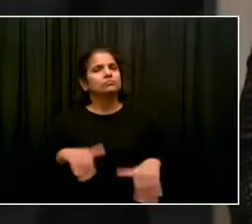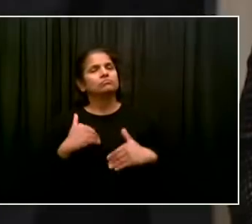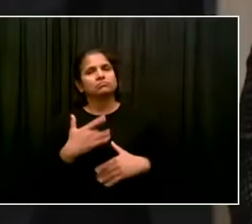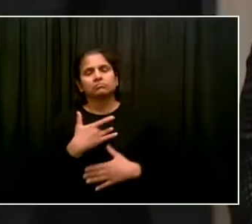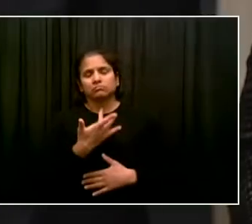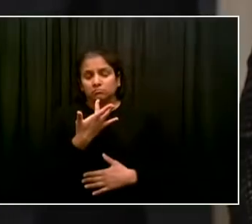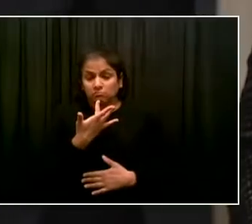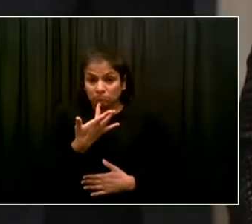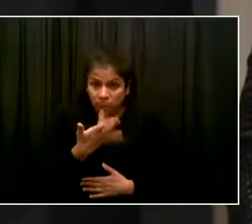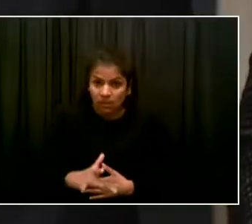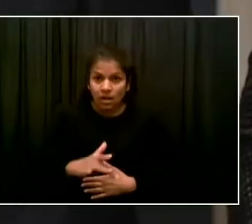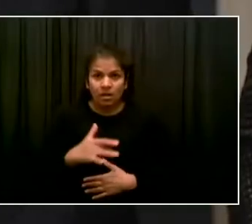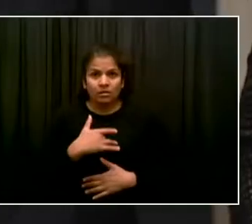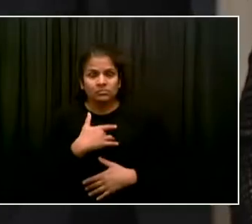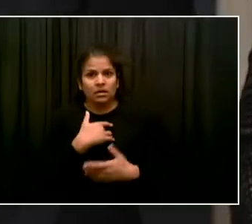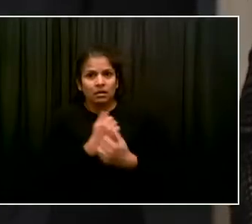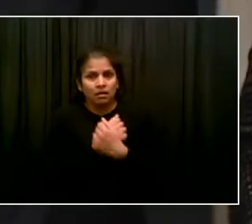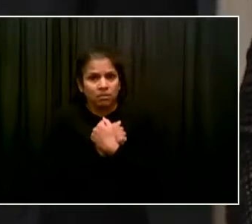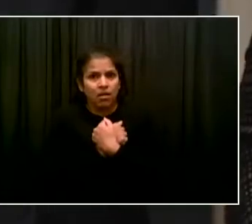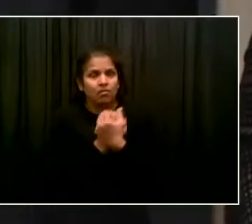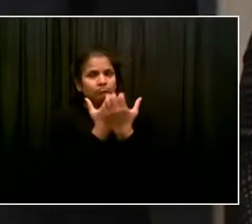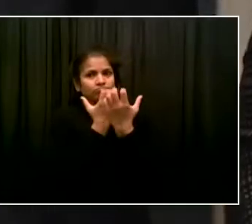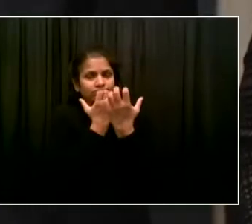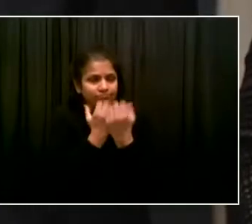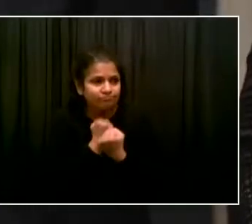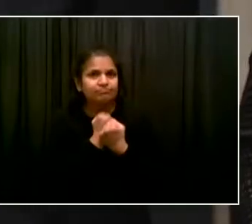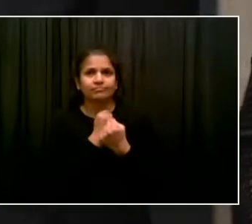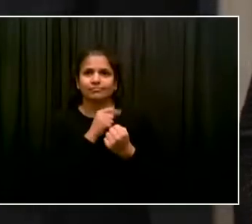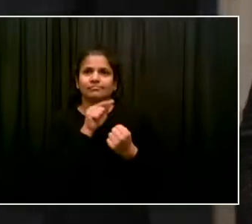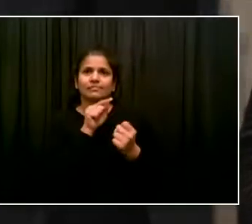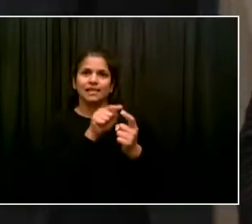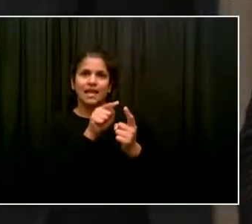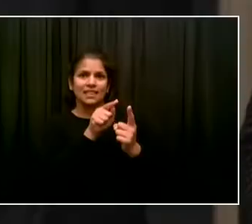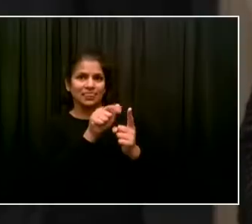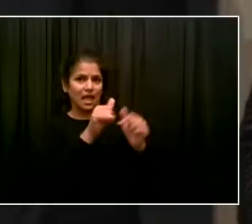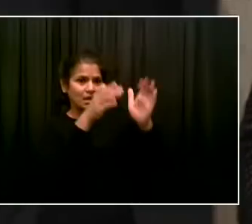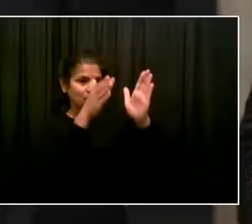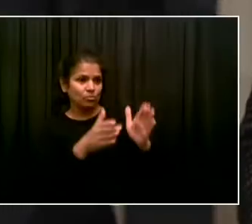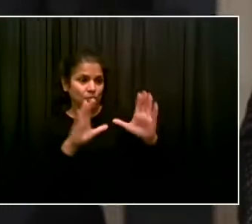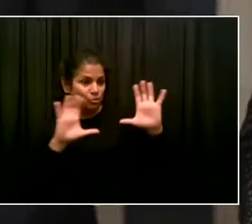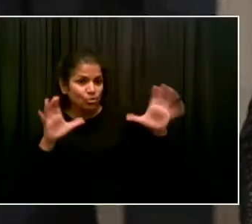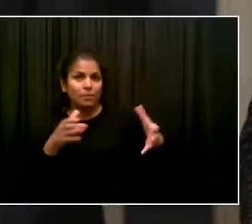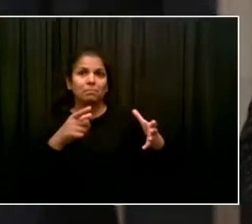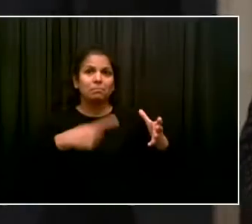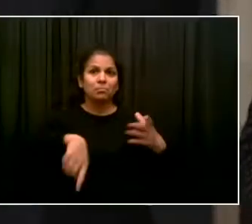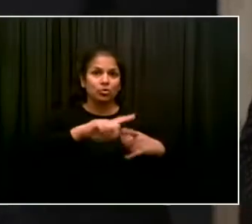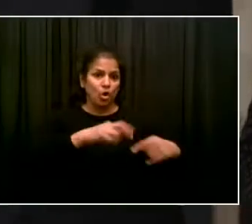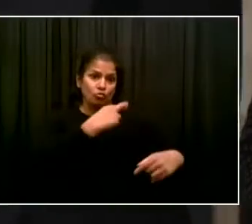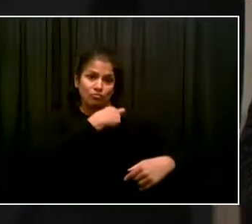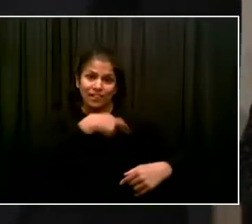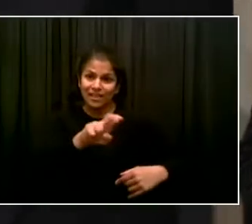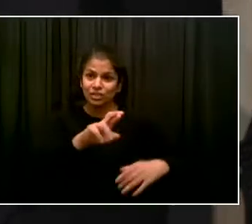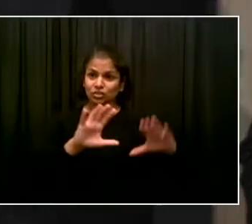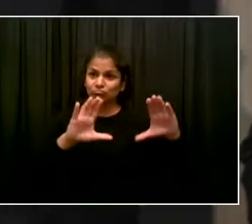ADULT BIB LE SCHOOL TEACHER. I'M ENDOWED WITH THAT GRACE AND